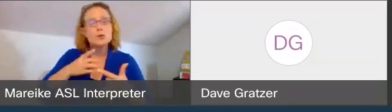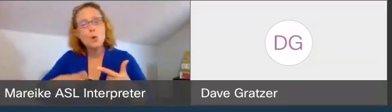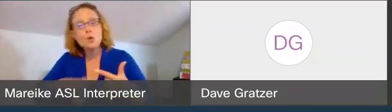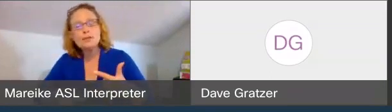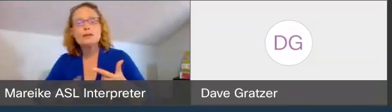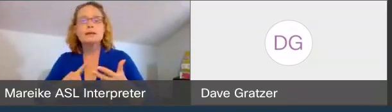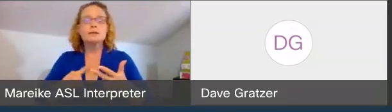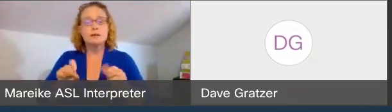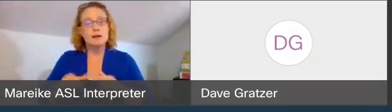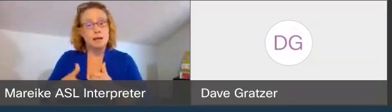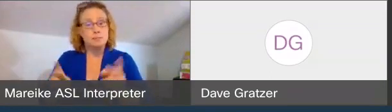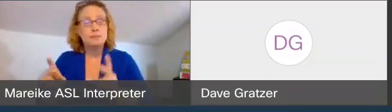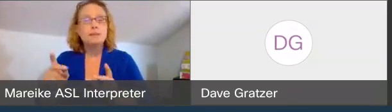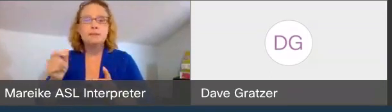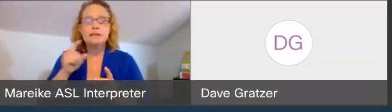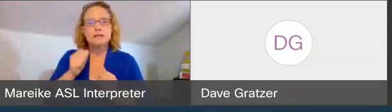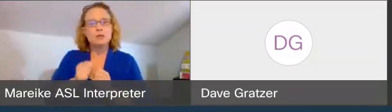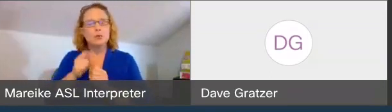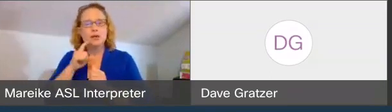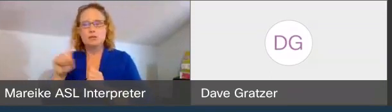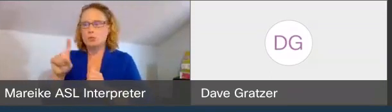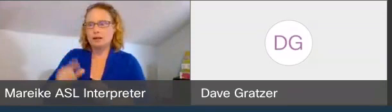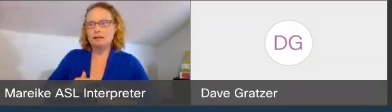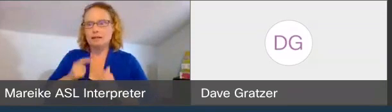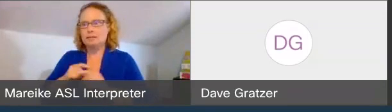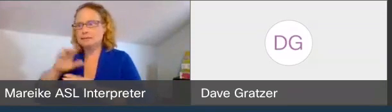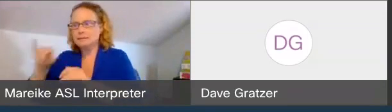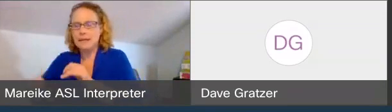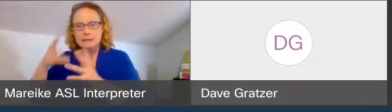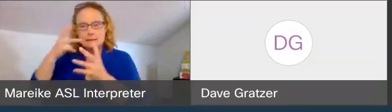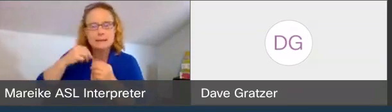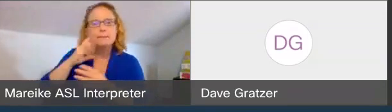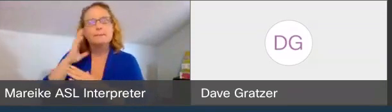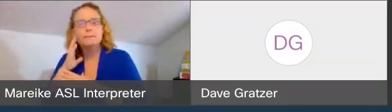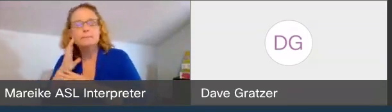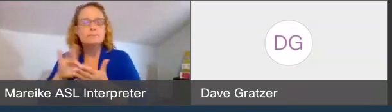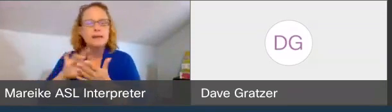can help people immediately with shelter if they have any medical needs, the legal needs that we've